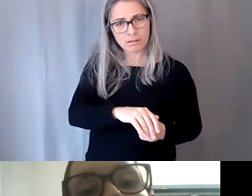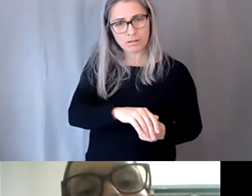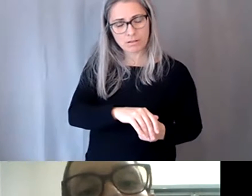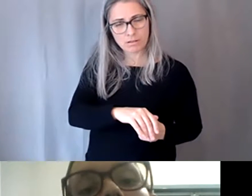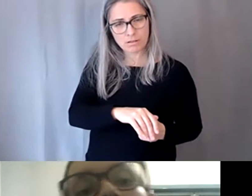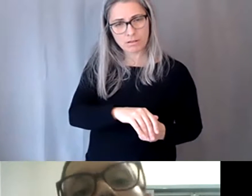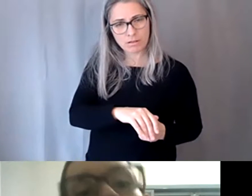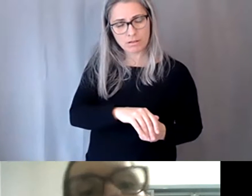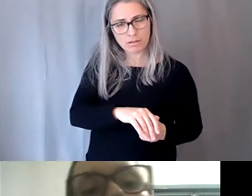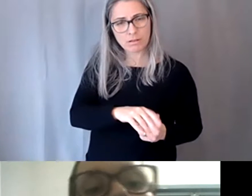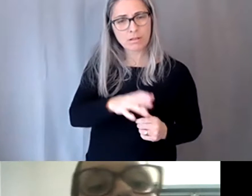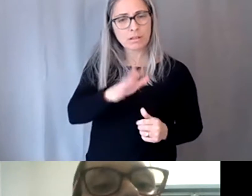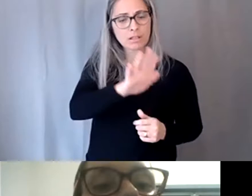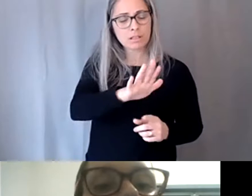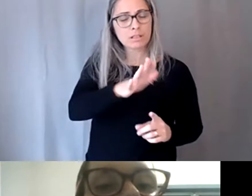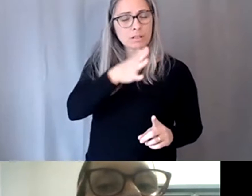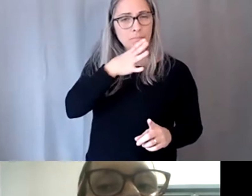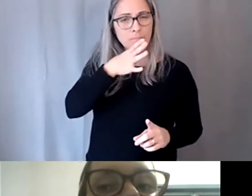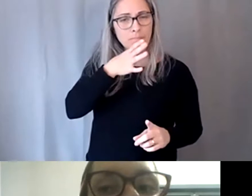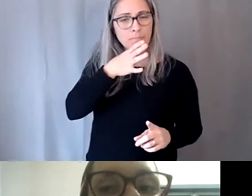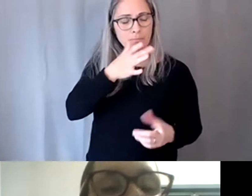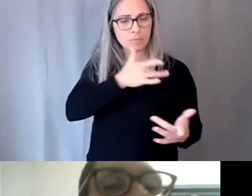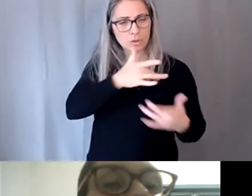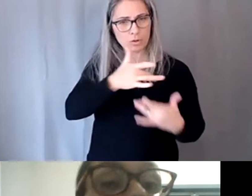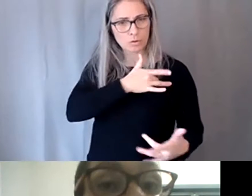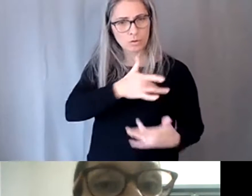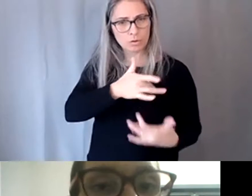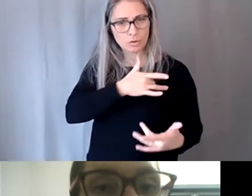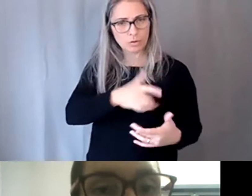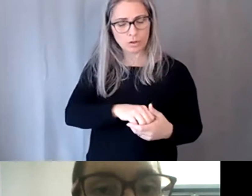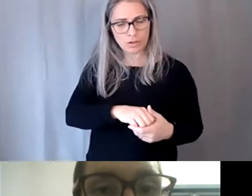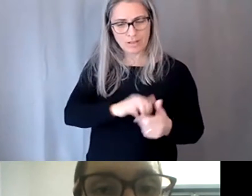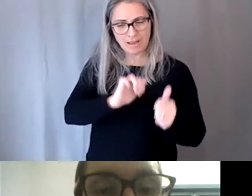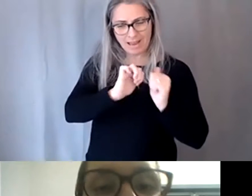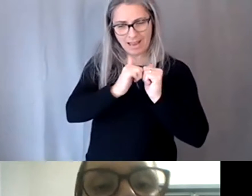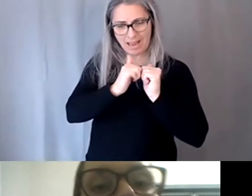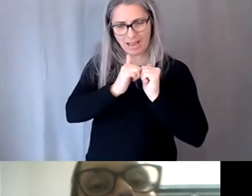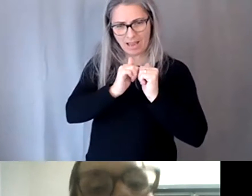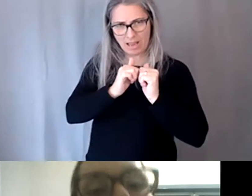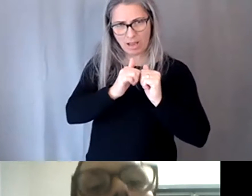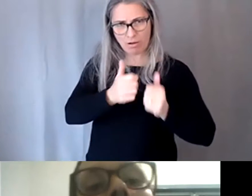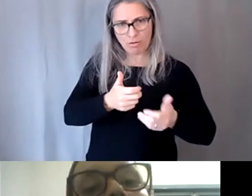which are going to the ground in unsafe ways so